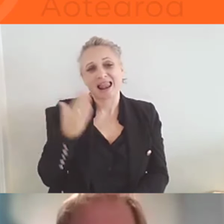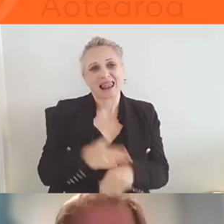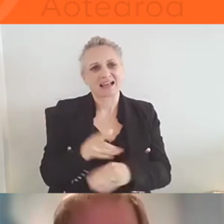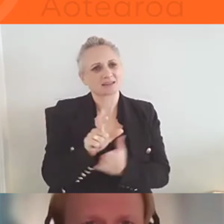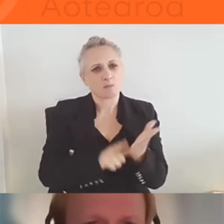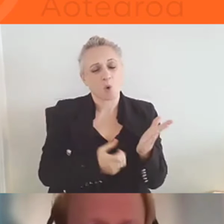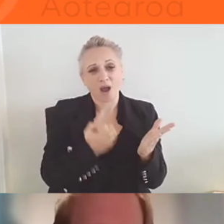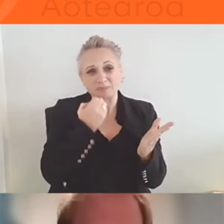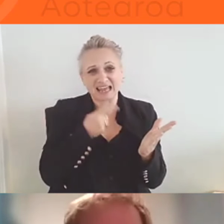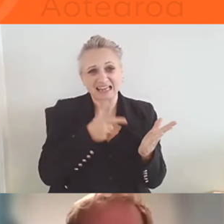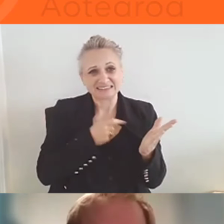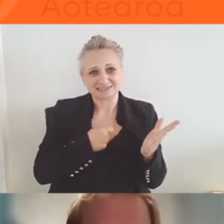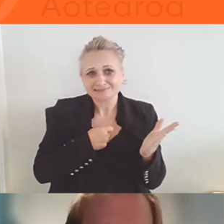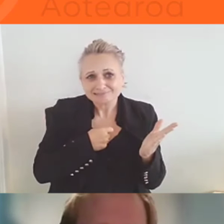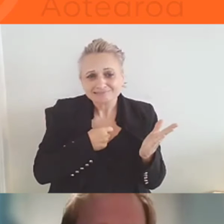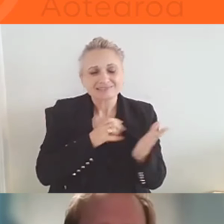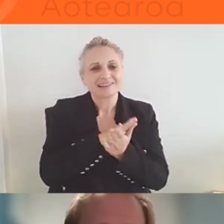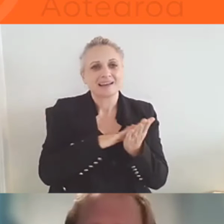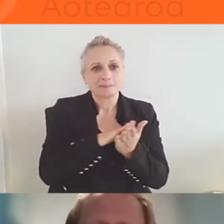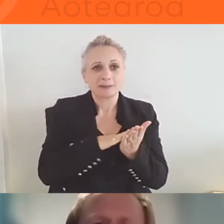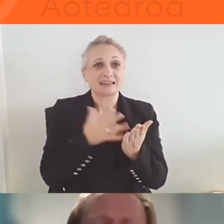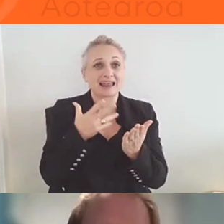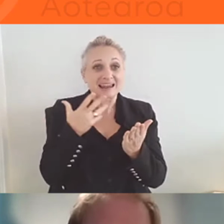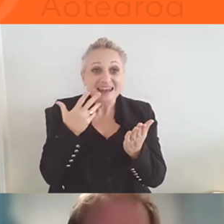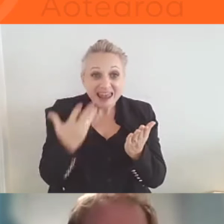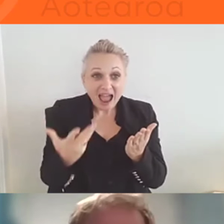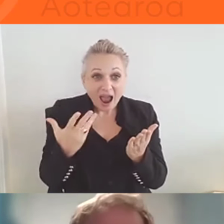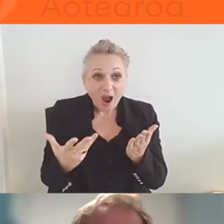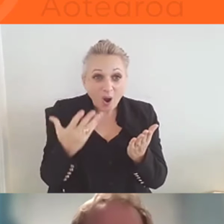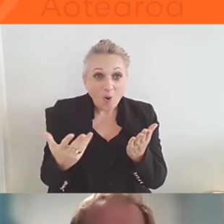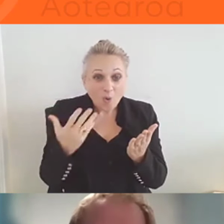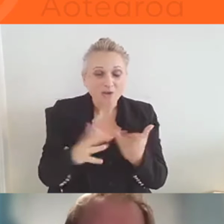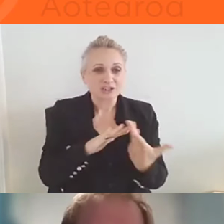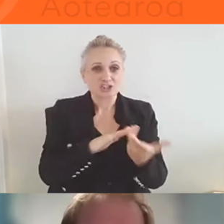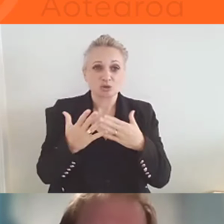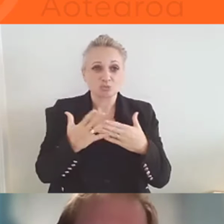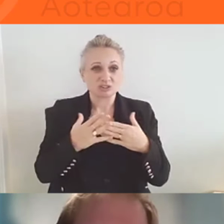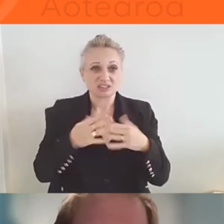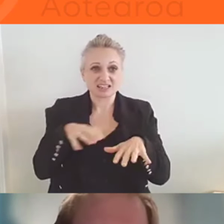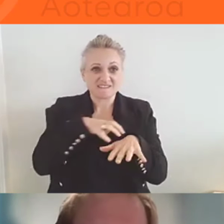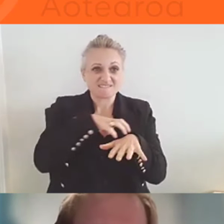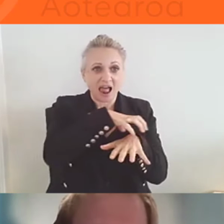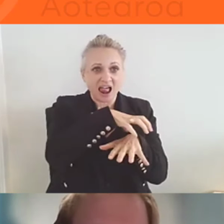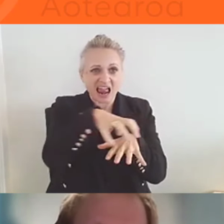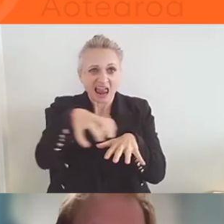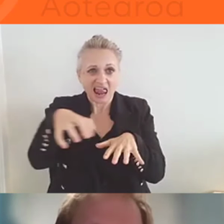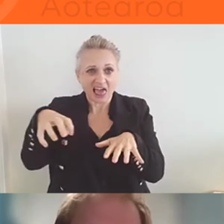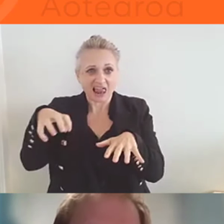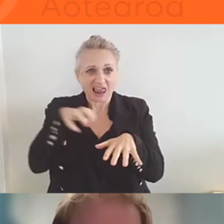to make noise. So good universal design really does work for as